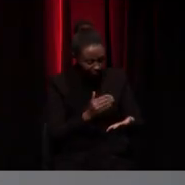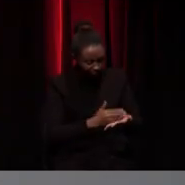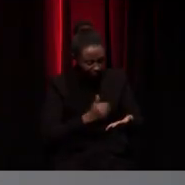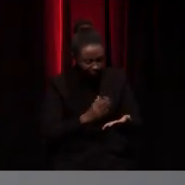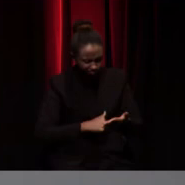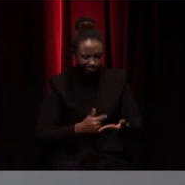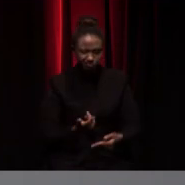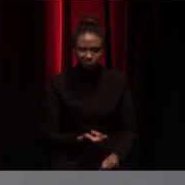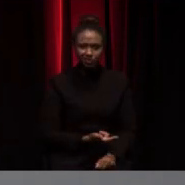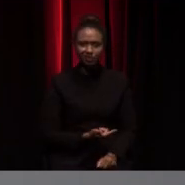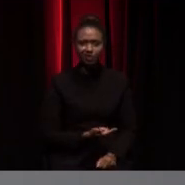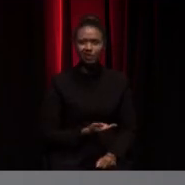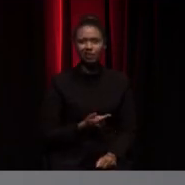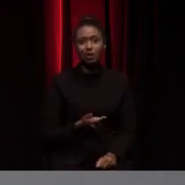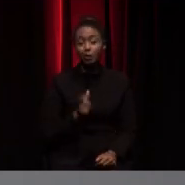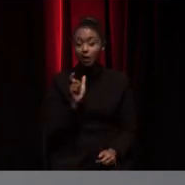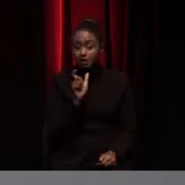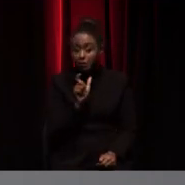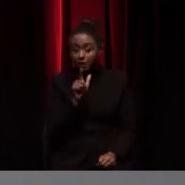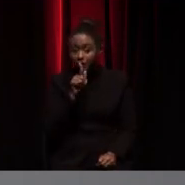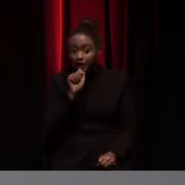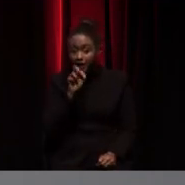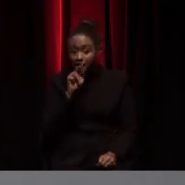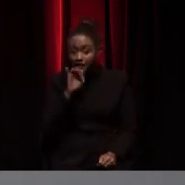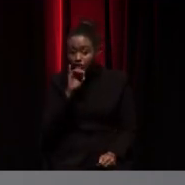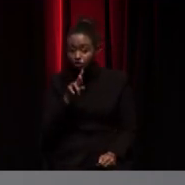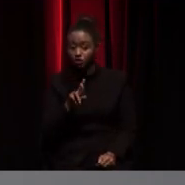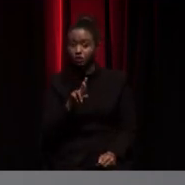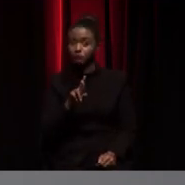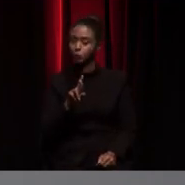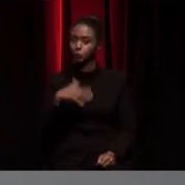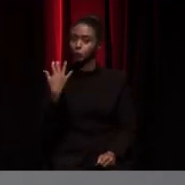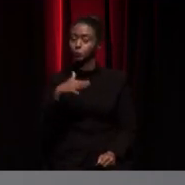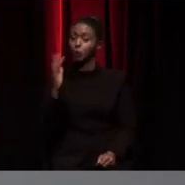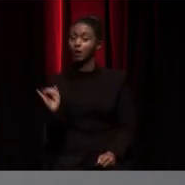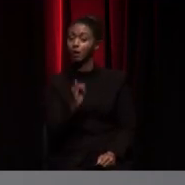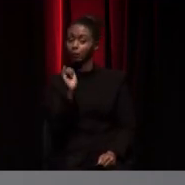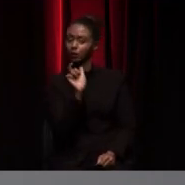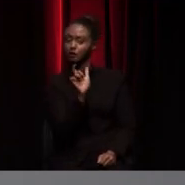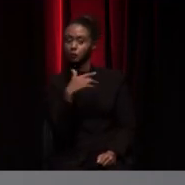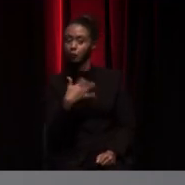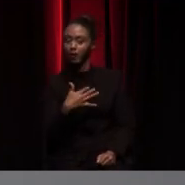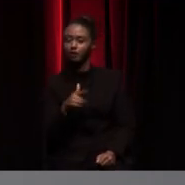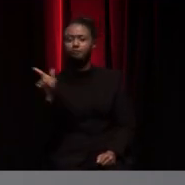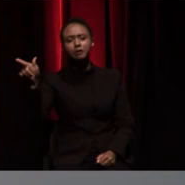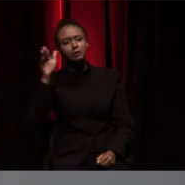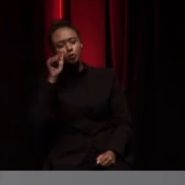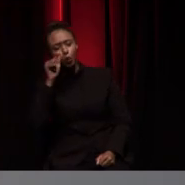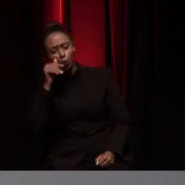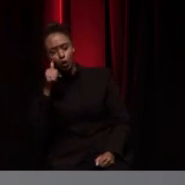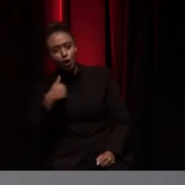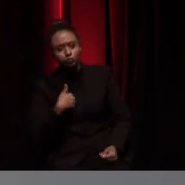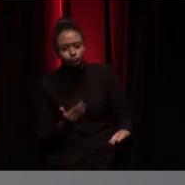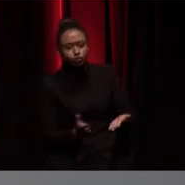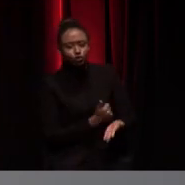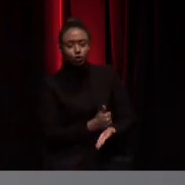that guarantee is a very strong word. He was curious about it and called for me.